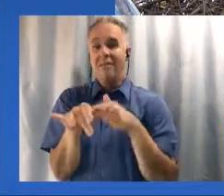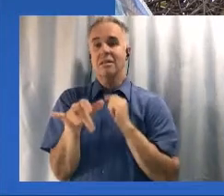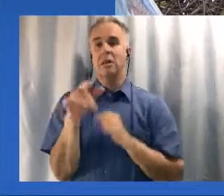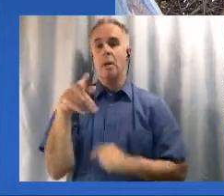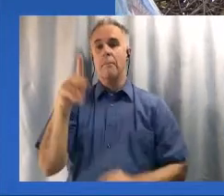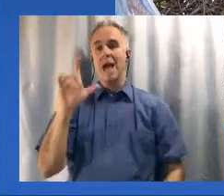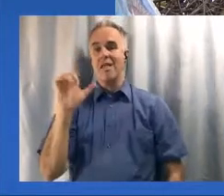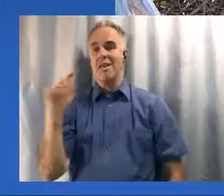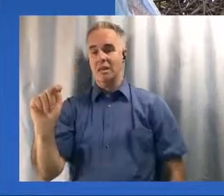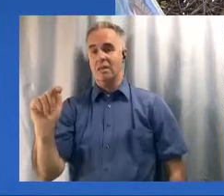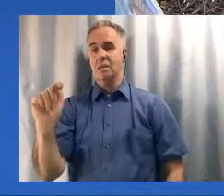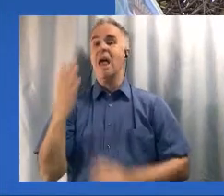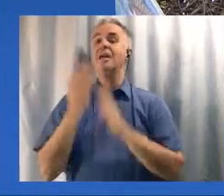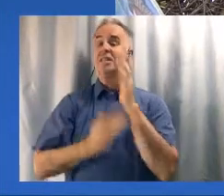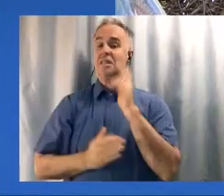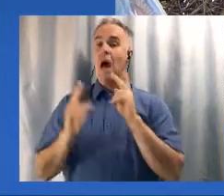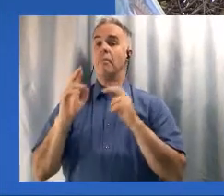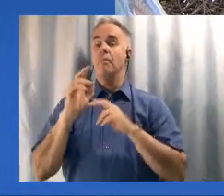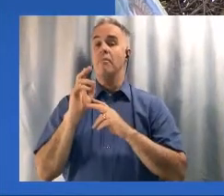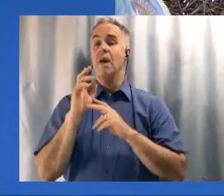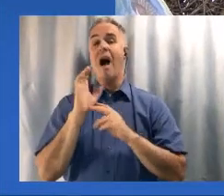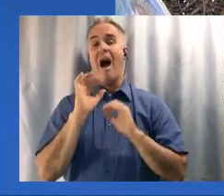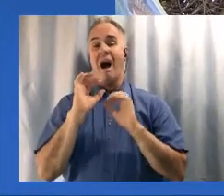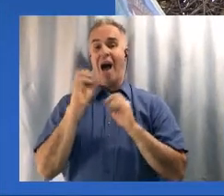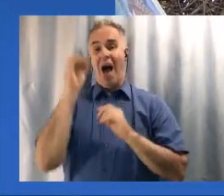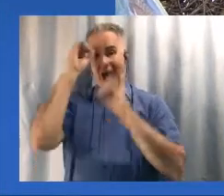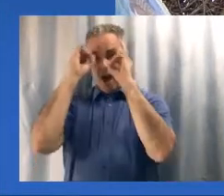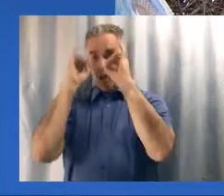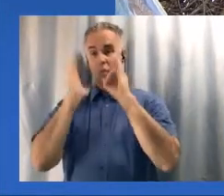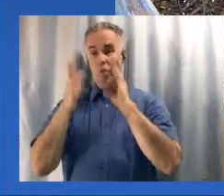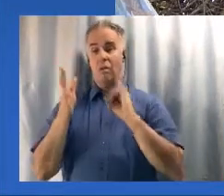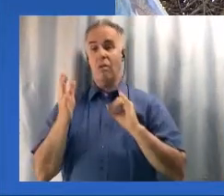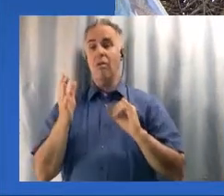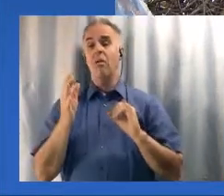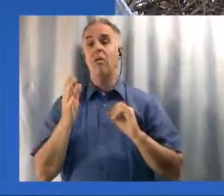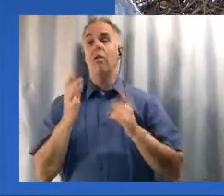resting their heads on their chests. Other owls twist their heads around